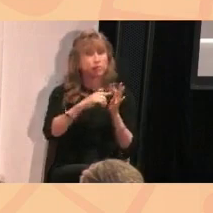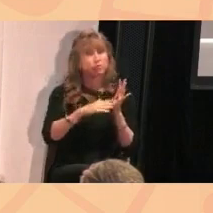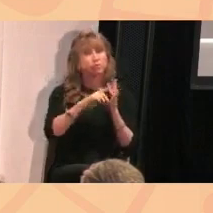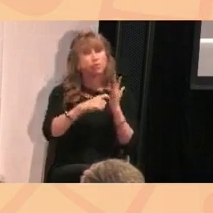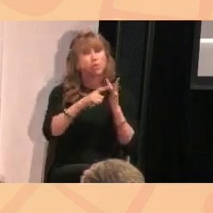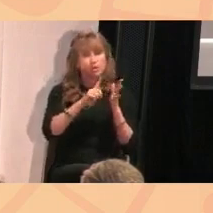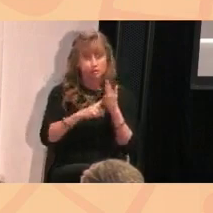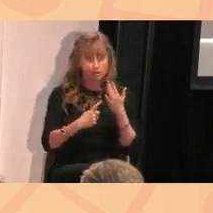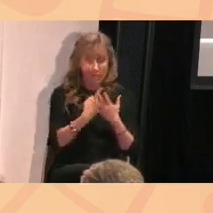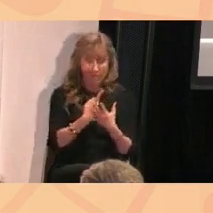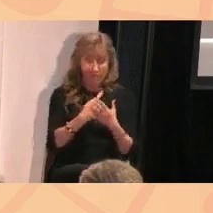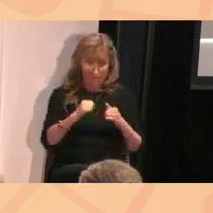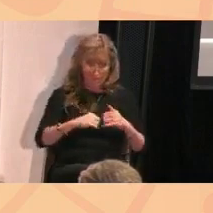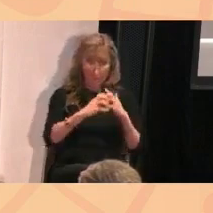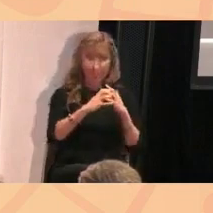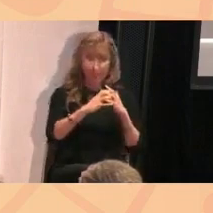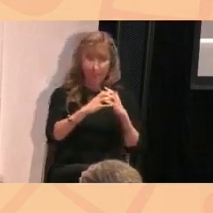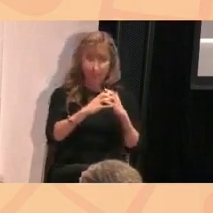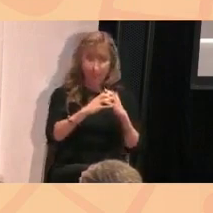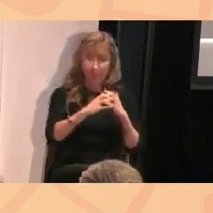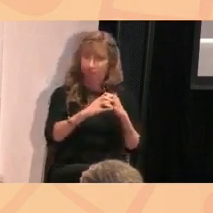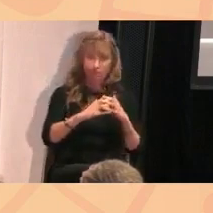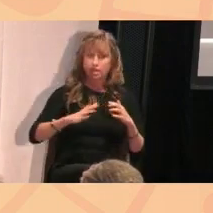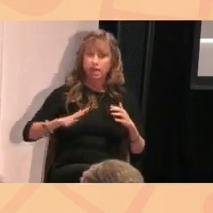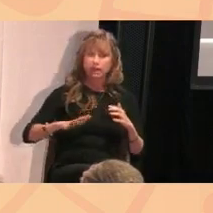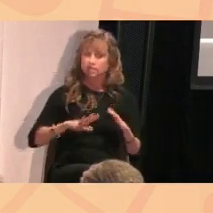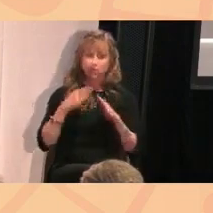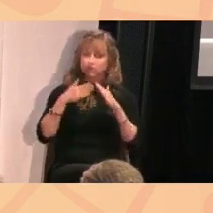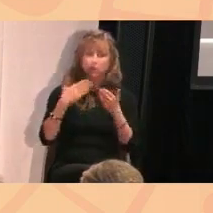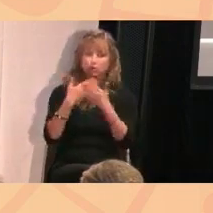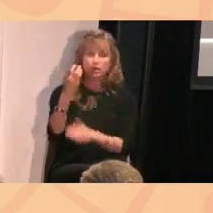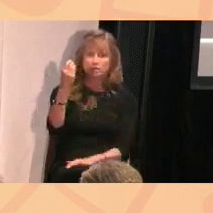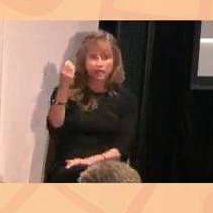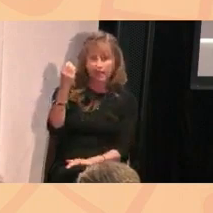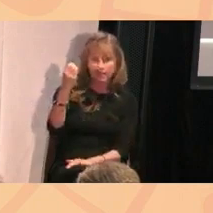People were fairly, to make the Memorial, Aboriginal Memorial happen.